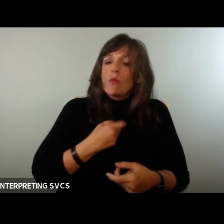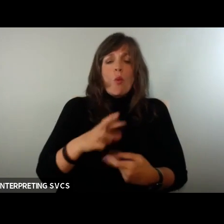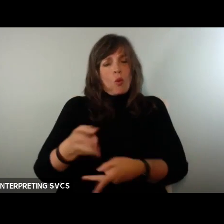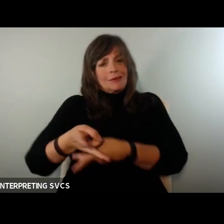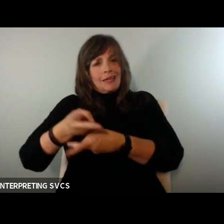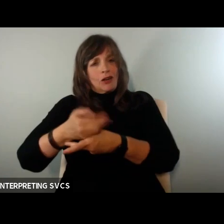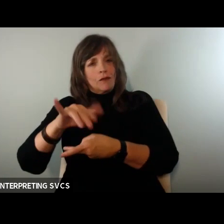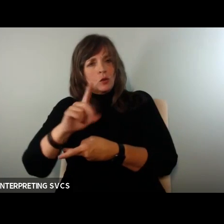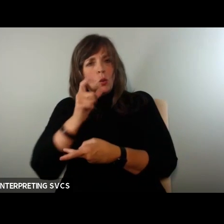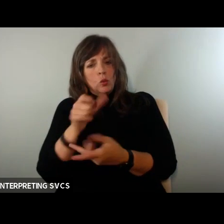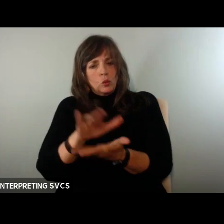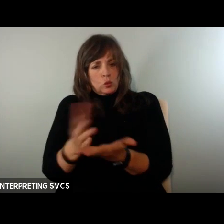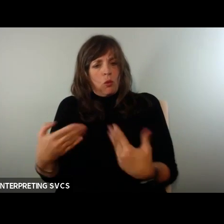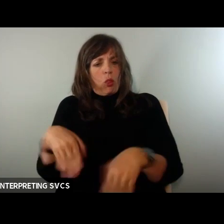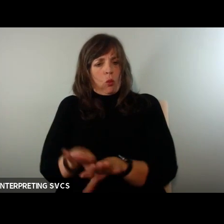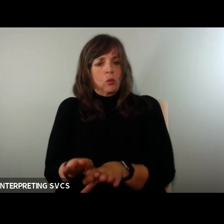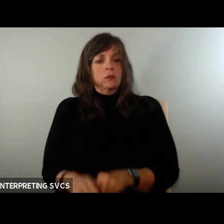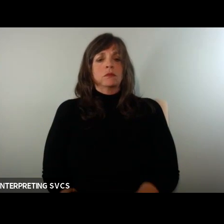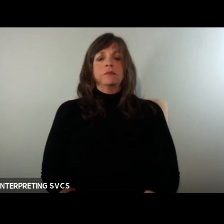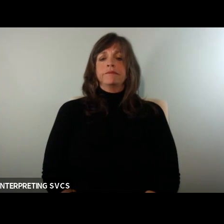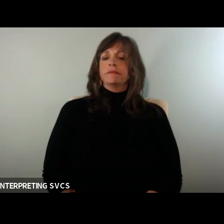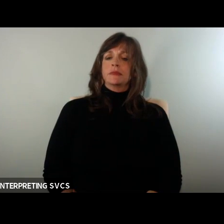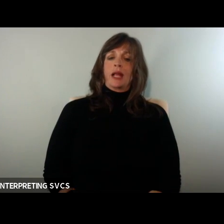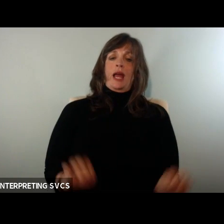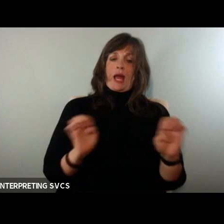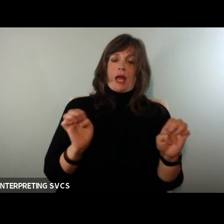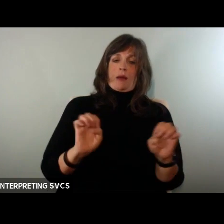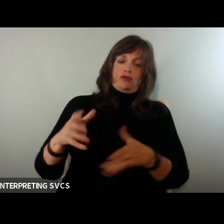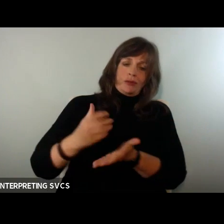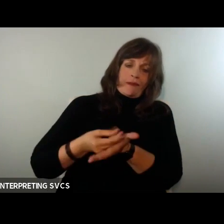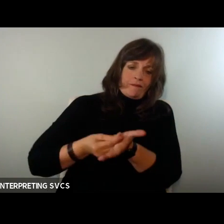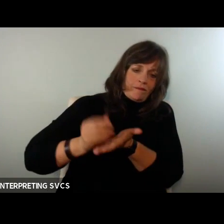Emergency funding to states for unemployment compensation